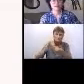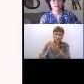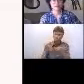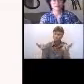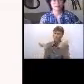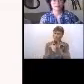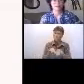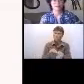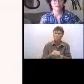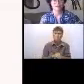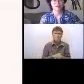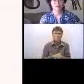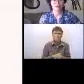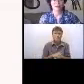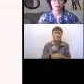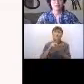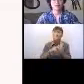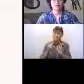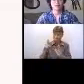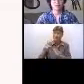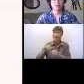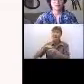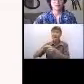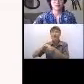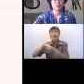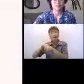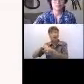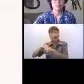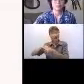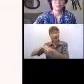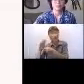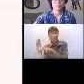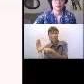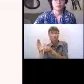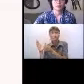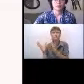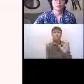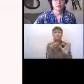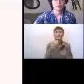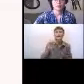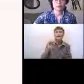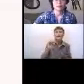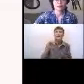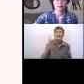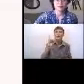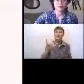what equity means is understanding that there's been systems and barriers put up. And a lot